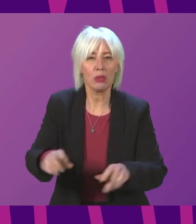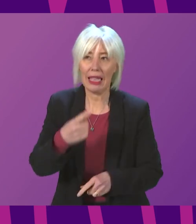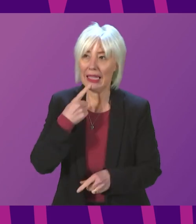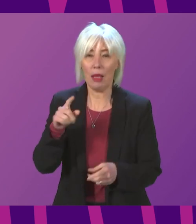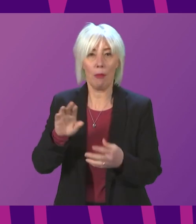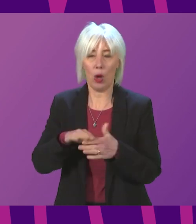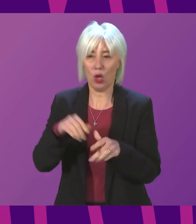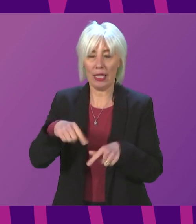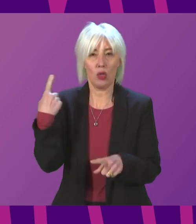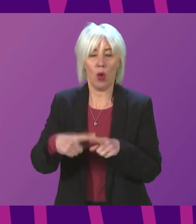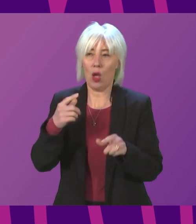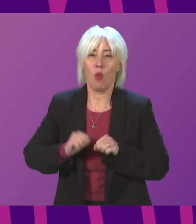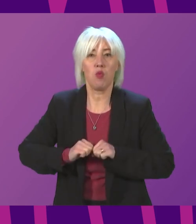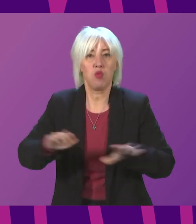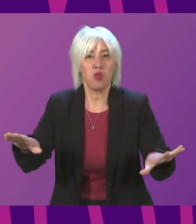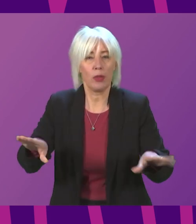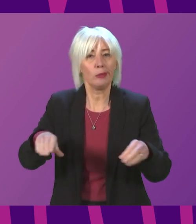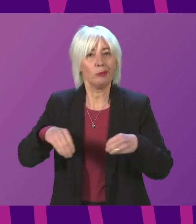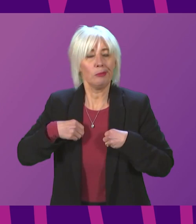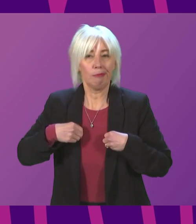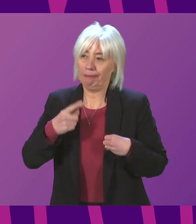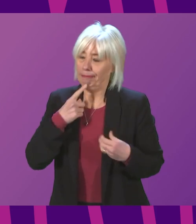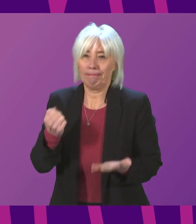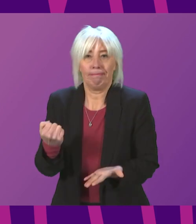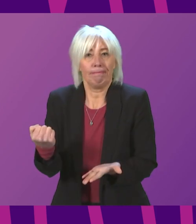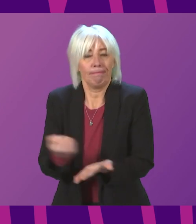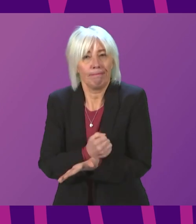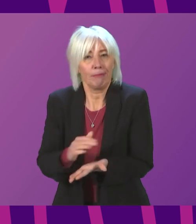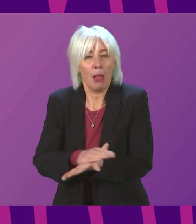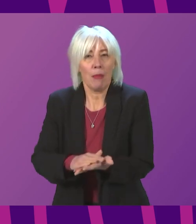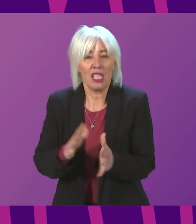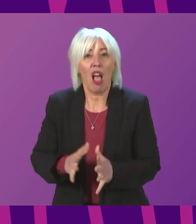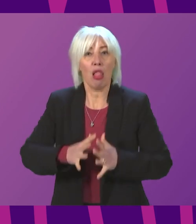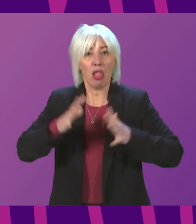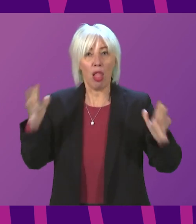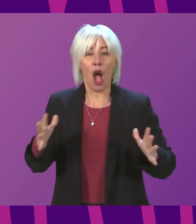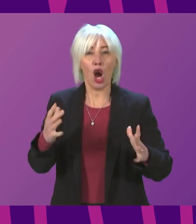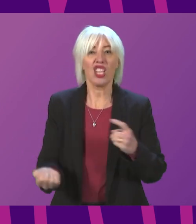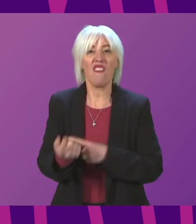means that that involves, regrettably, restricting large, potentially superspreader events, and